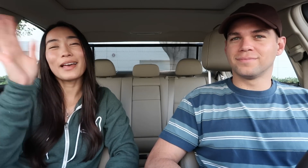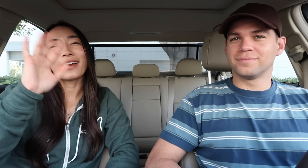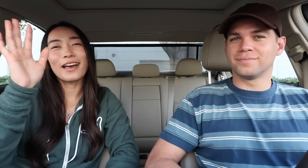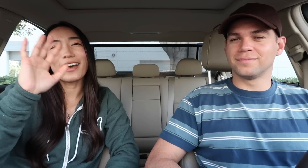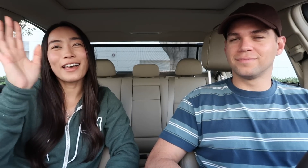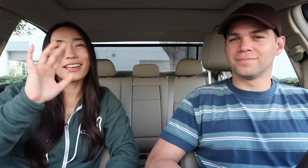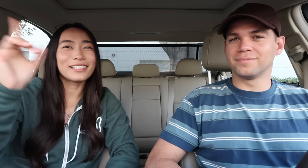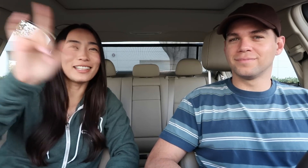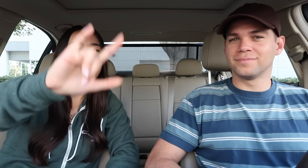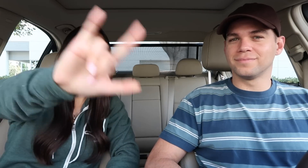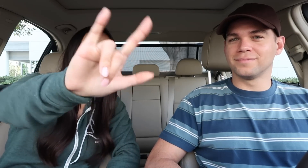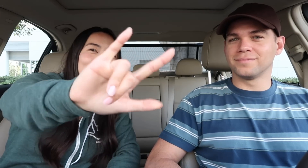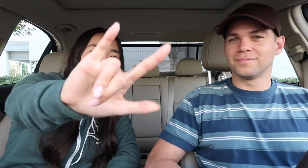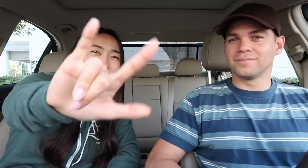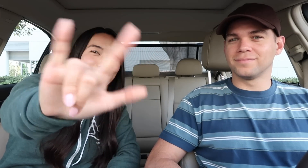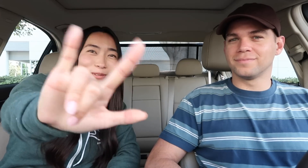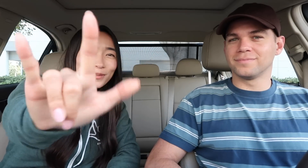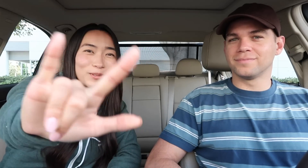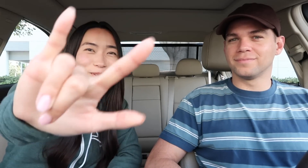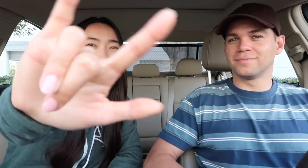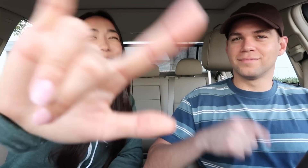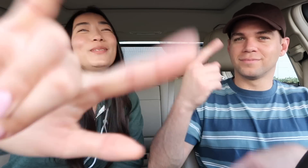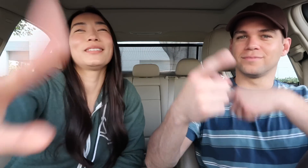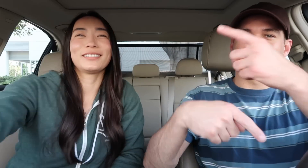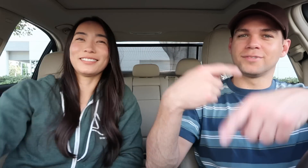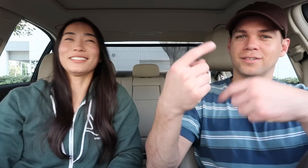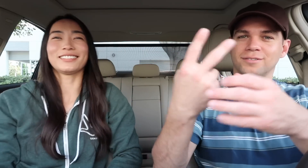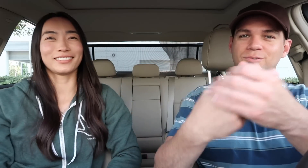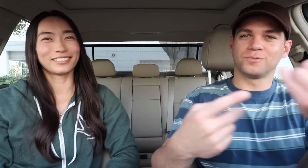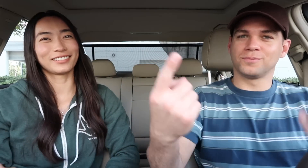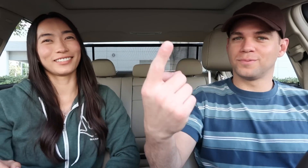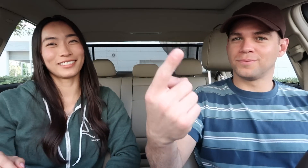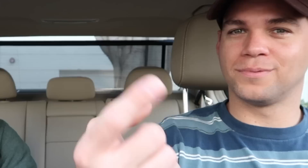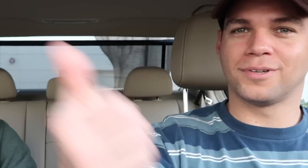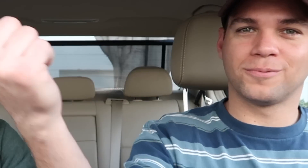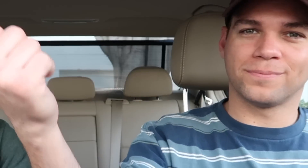bye guys love you Sign Duo OUT!